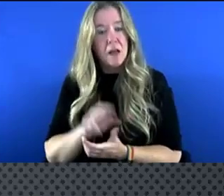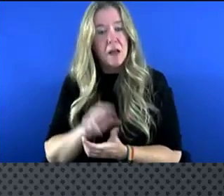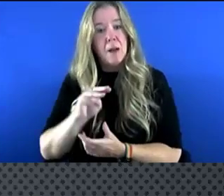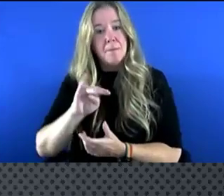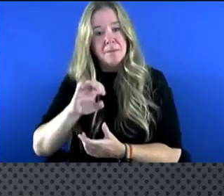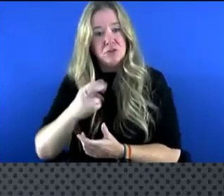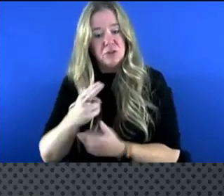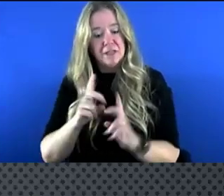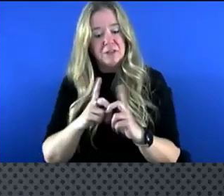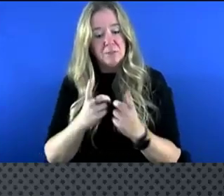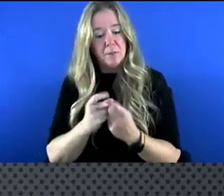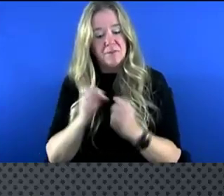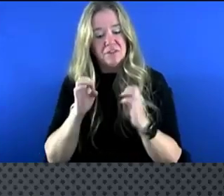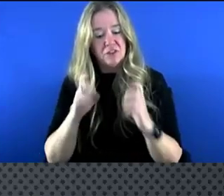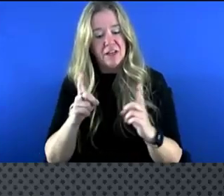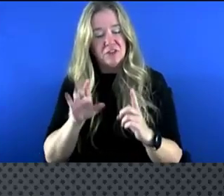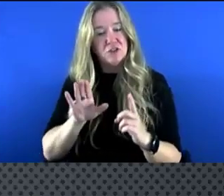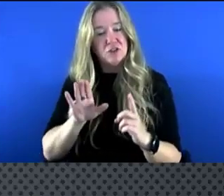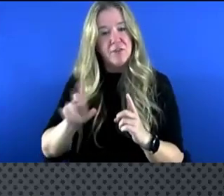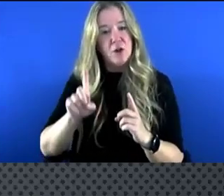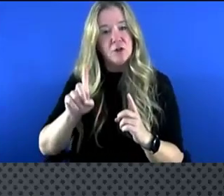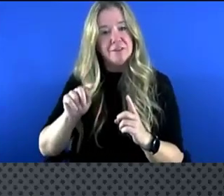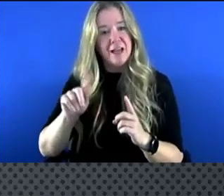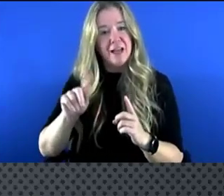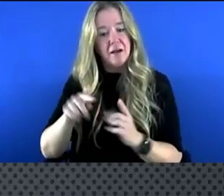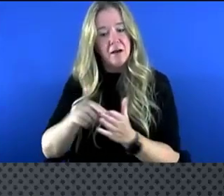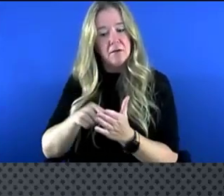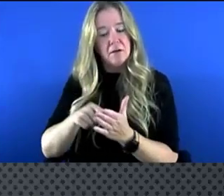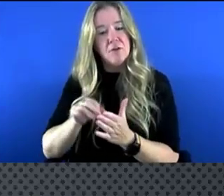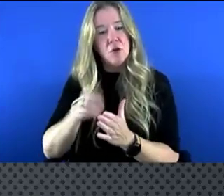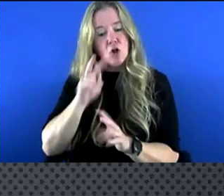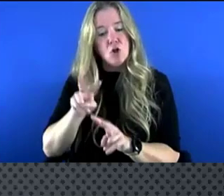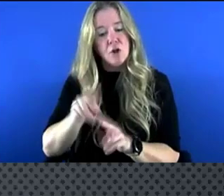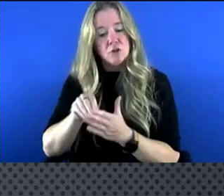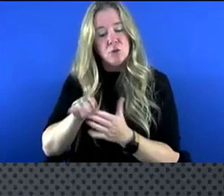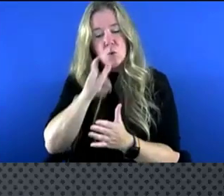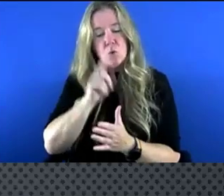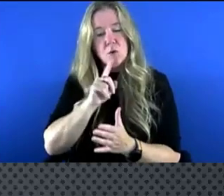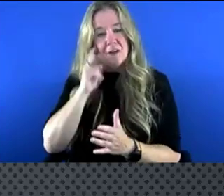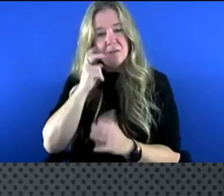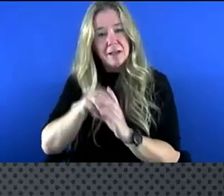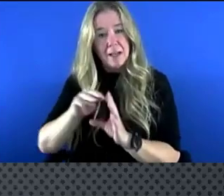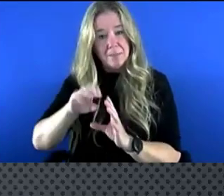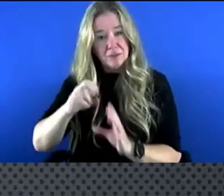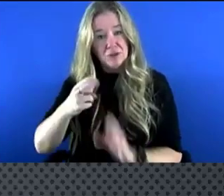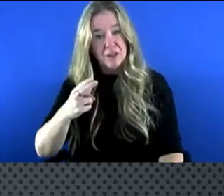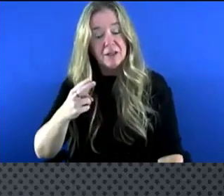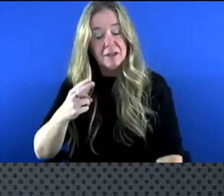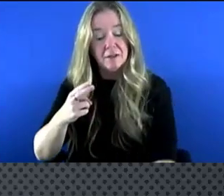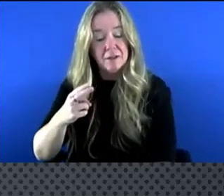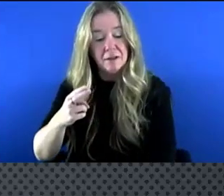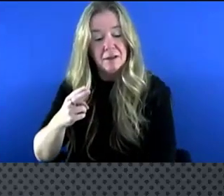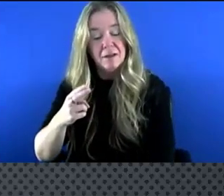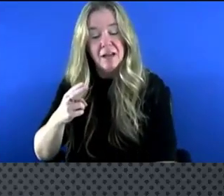in looking at their data. If you looked at students who are deaf-blind in Michigan and you did a sort